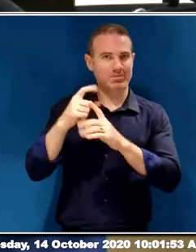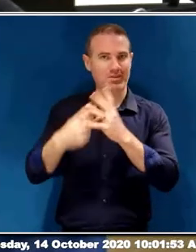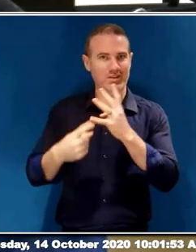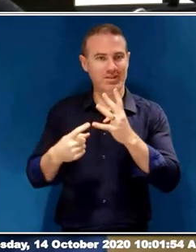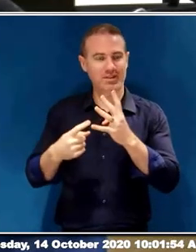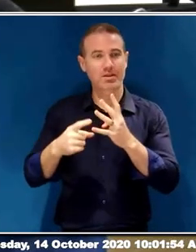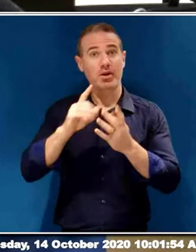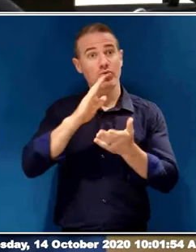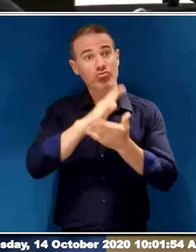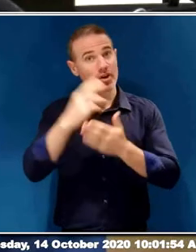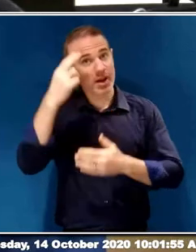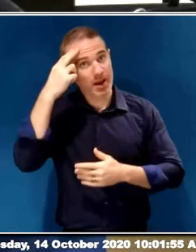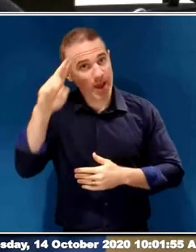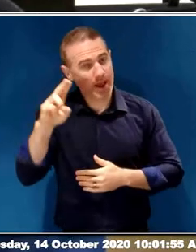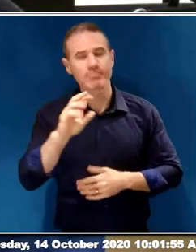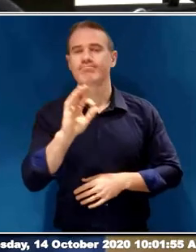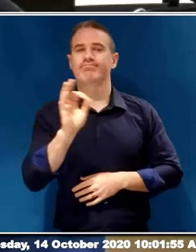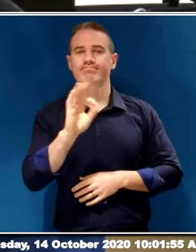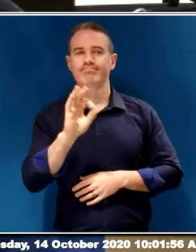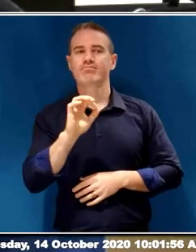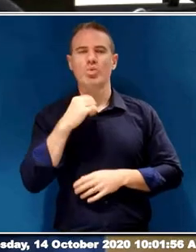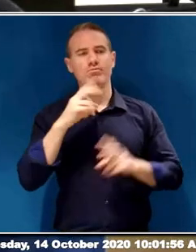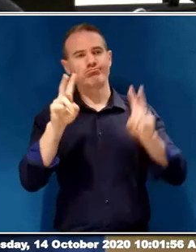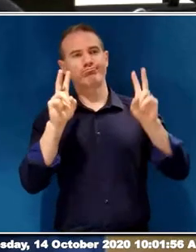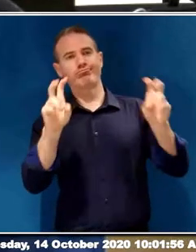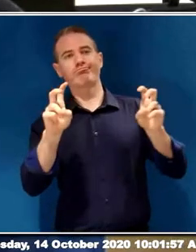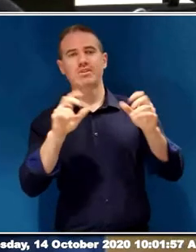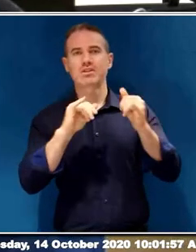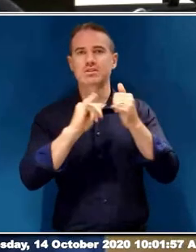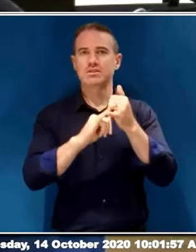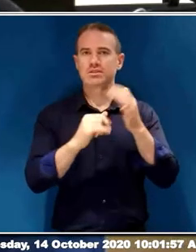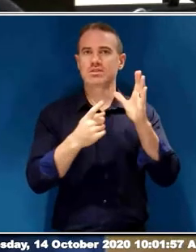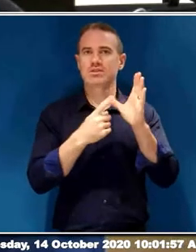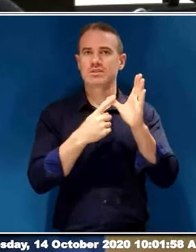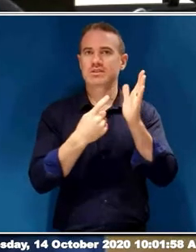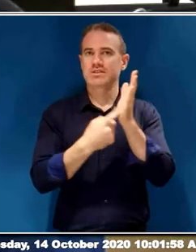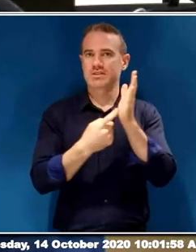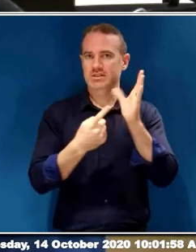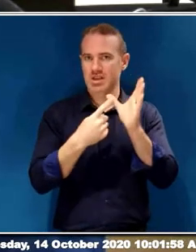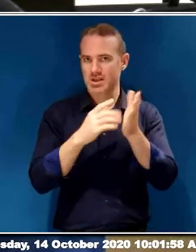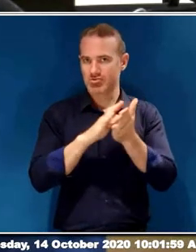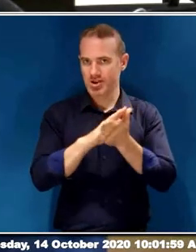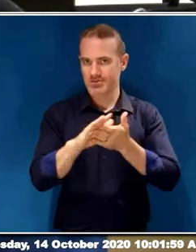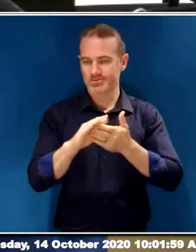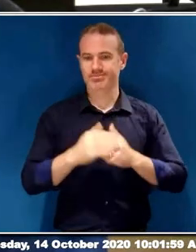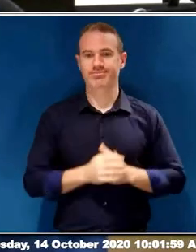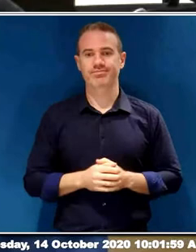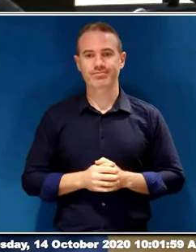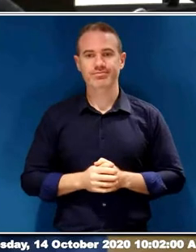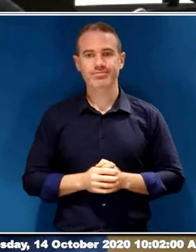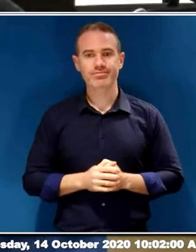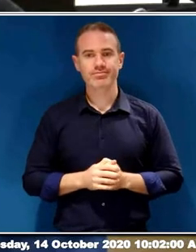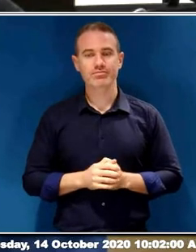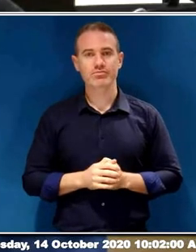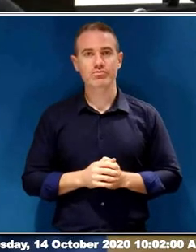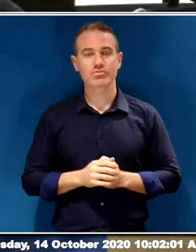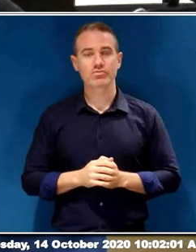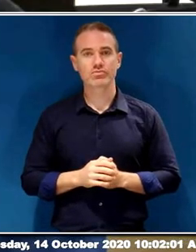and her child will be referred under the pseudonym "Kobe".